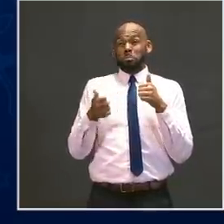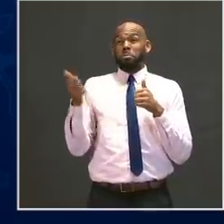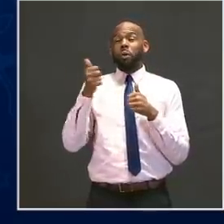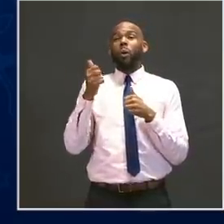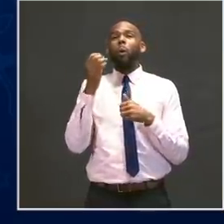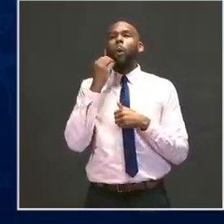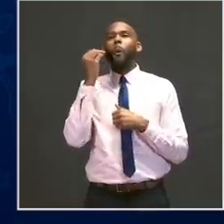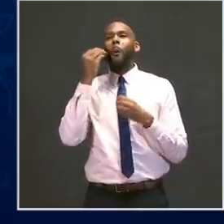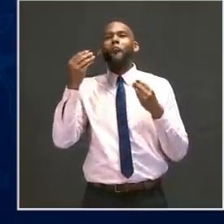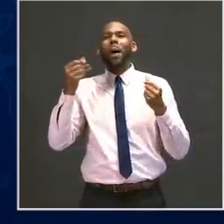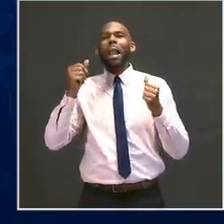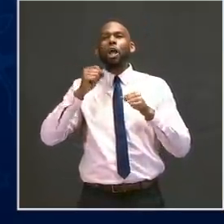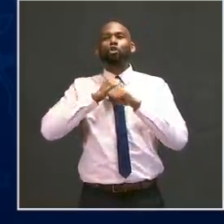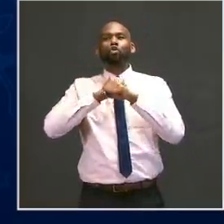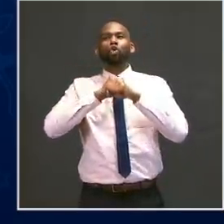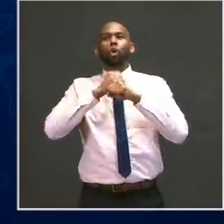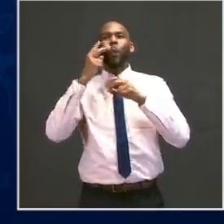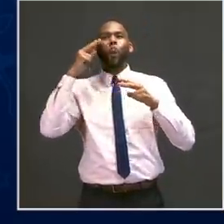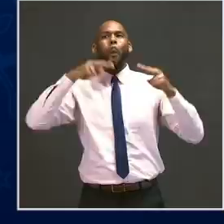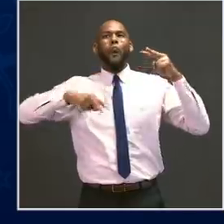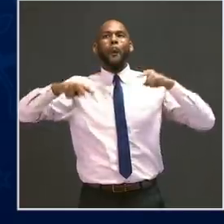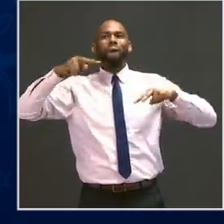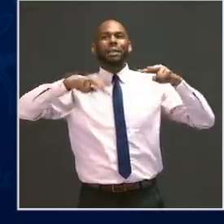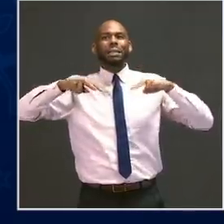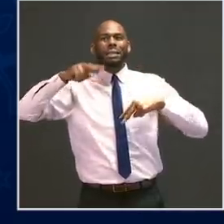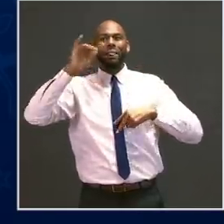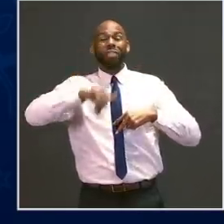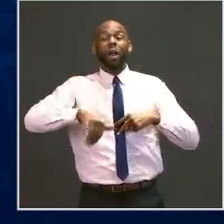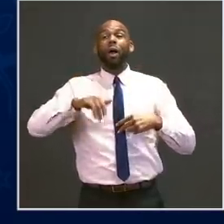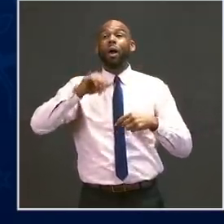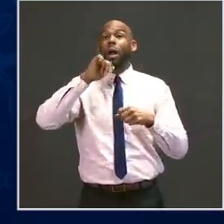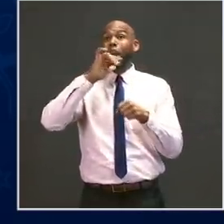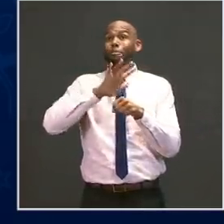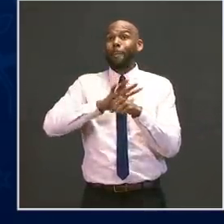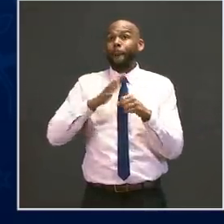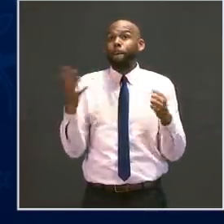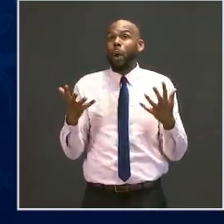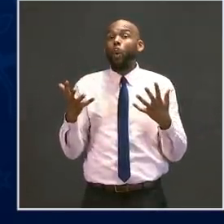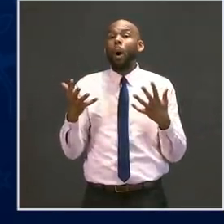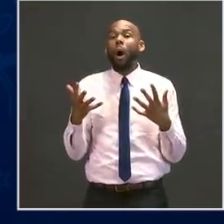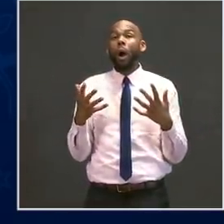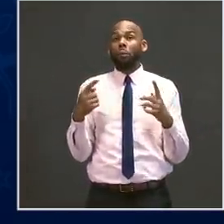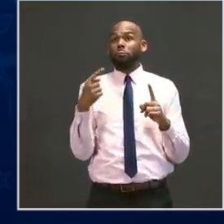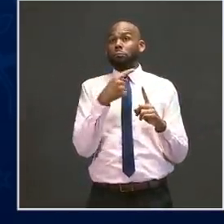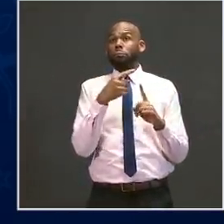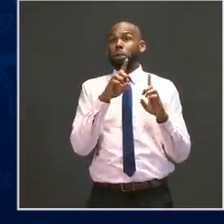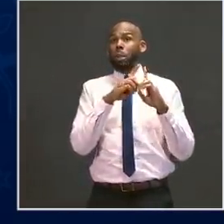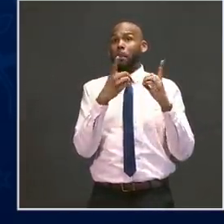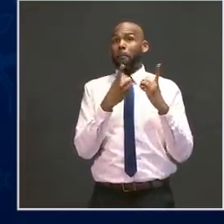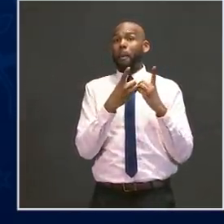As a part of that commitment, we committed to a report coming from the Department of Homeland Security at the 120-day mark,